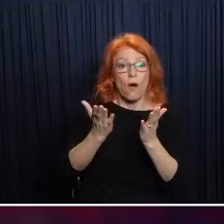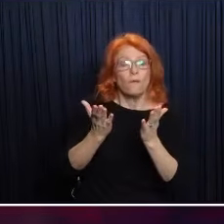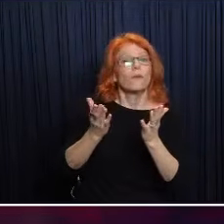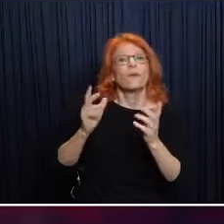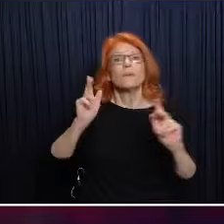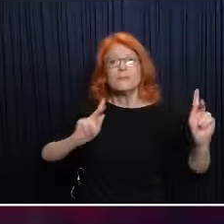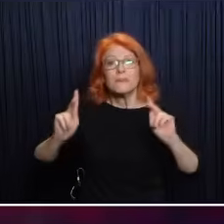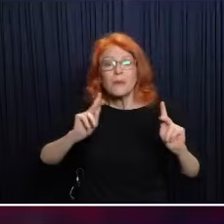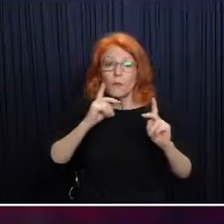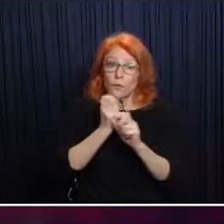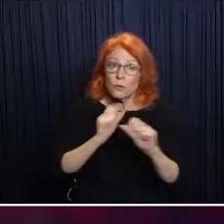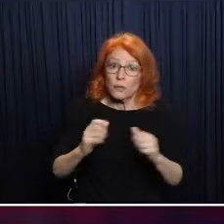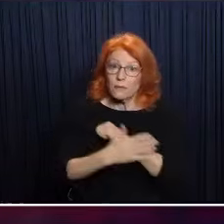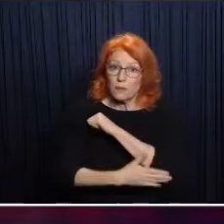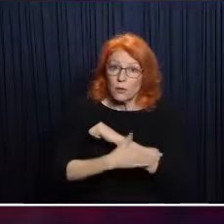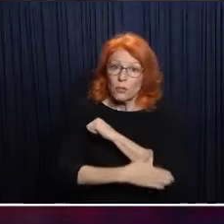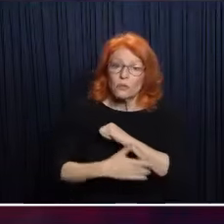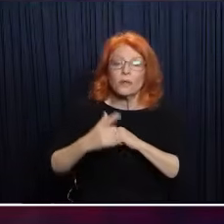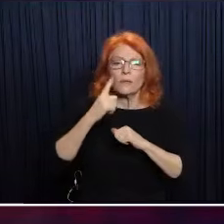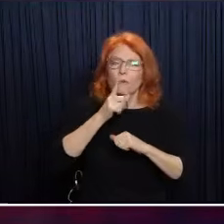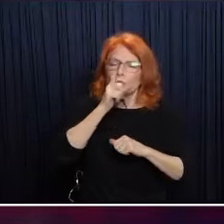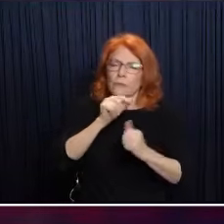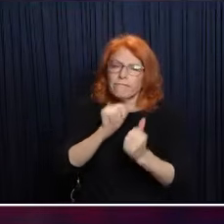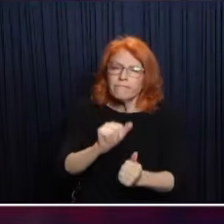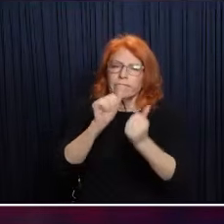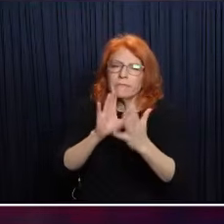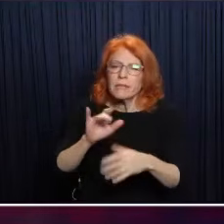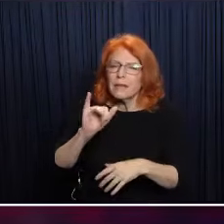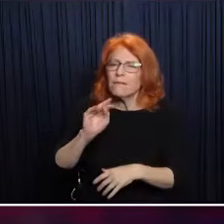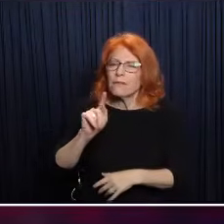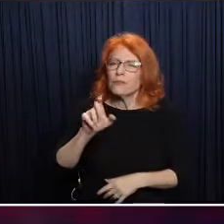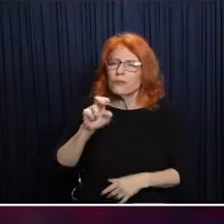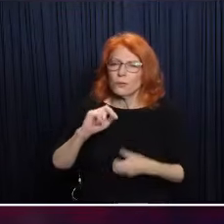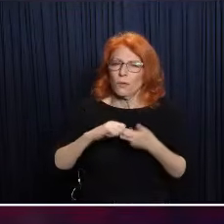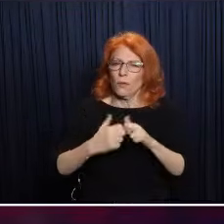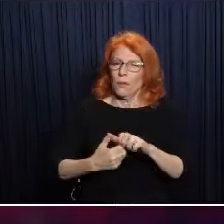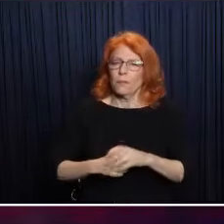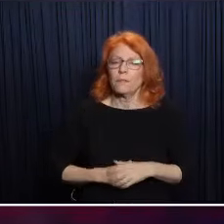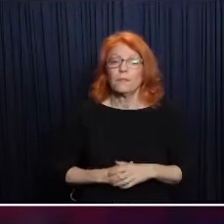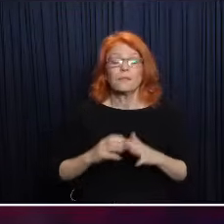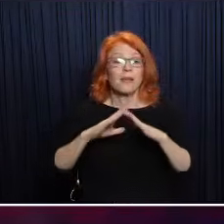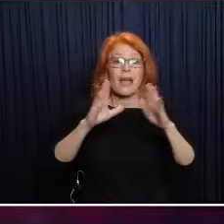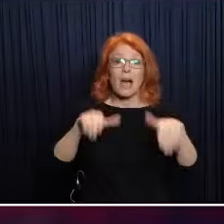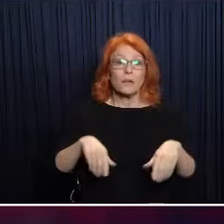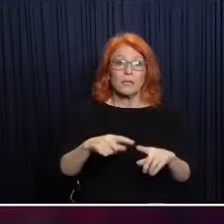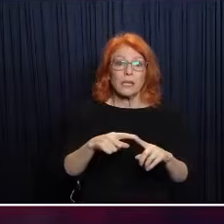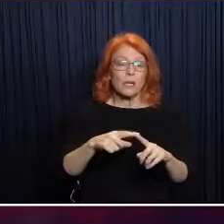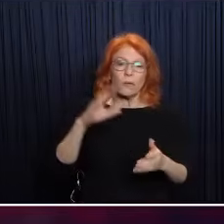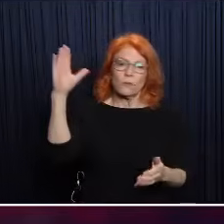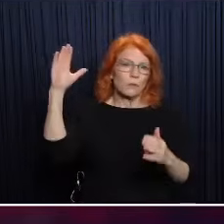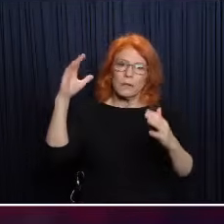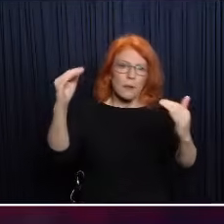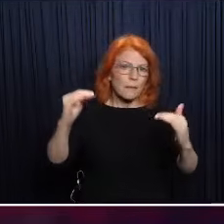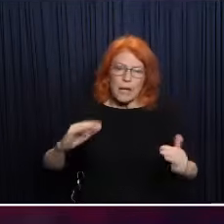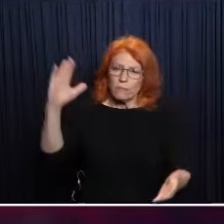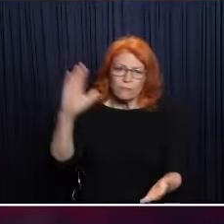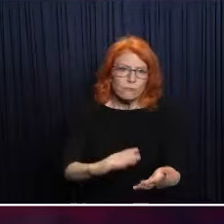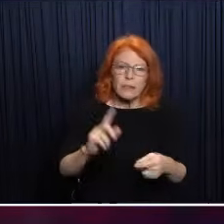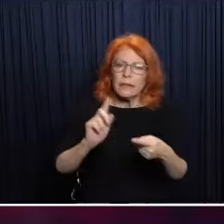PROBLEM. WE HAVE A SPENDING PROBLEM. WE NEED TO GET OUR SPENDING IN